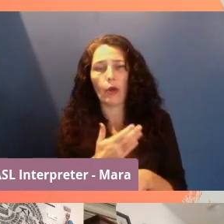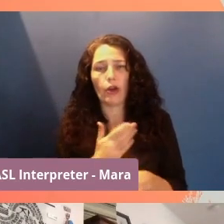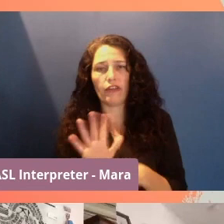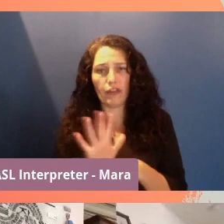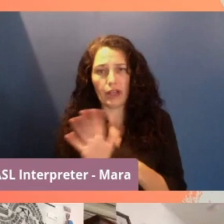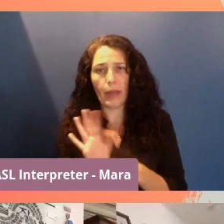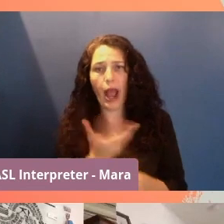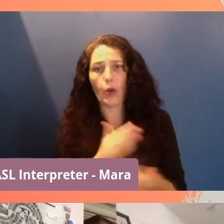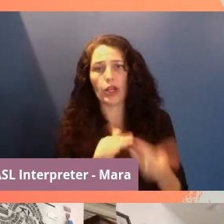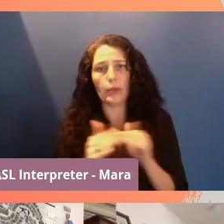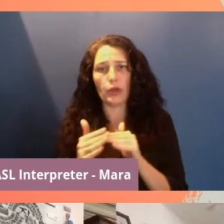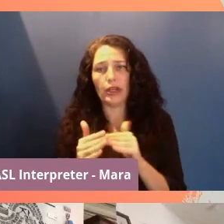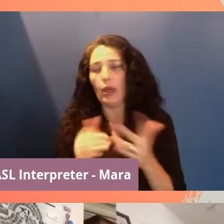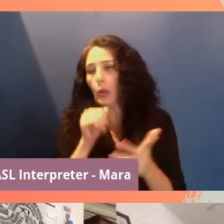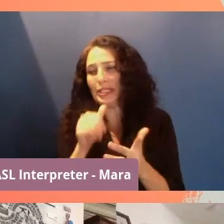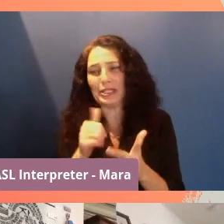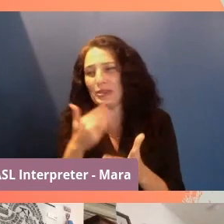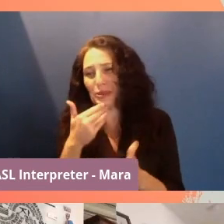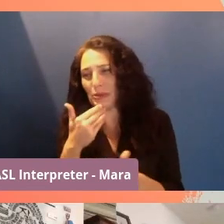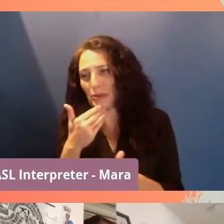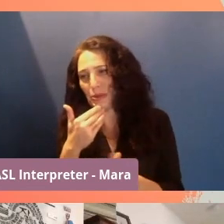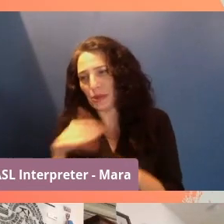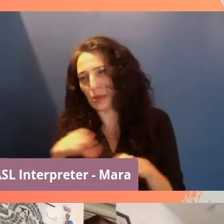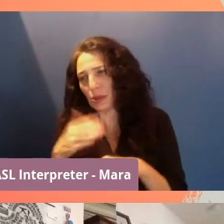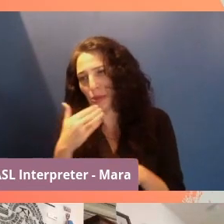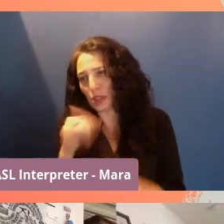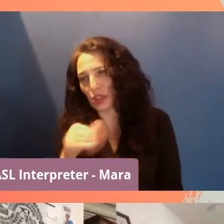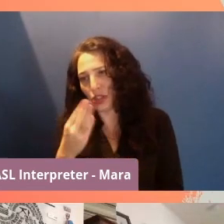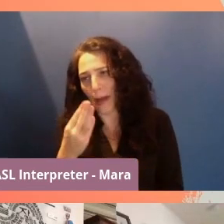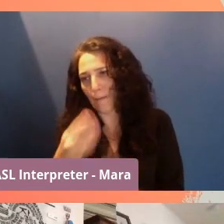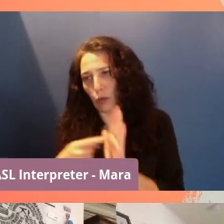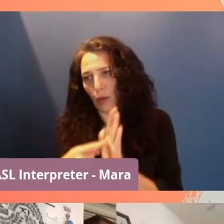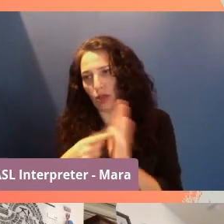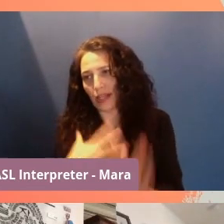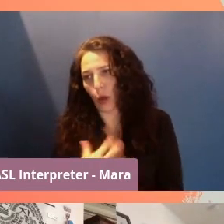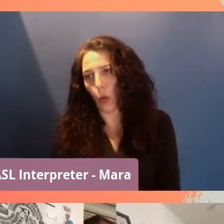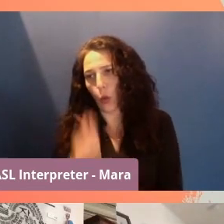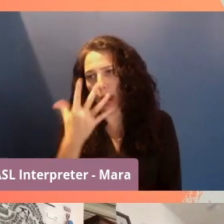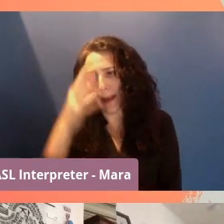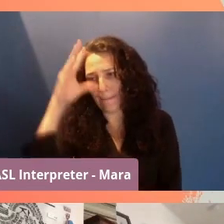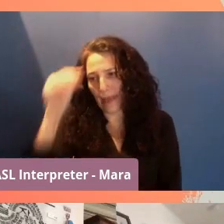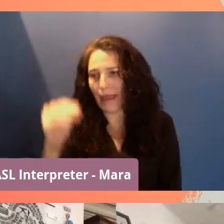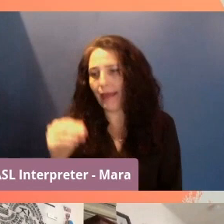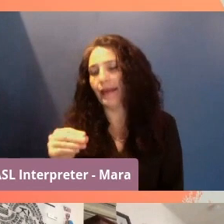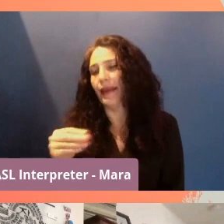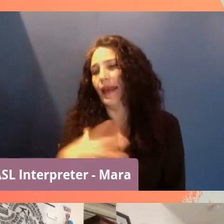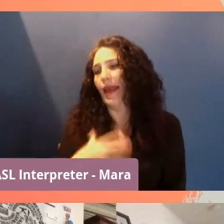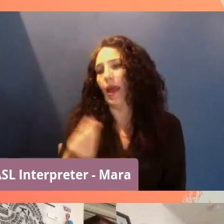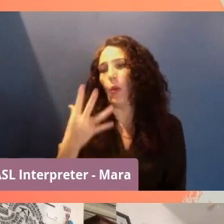of representing white male politicians. And where they do show,